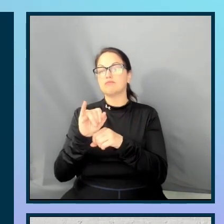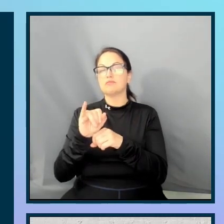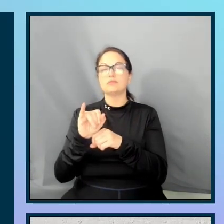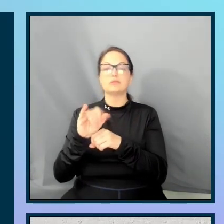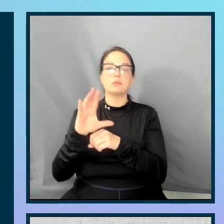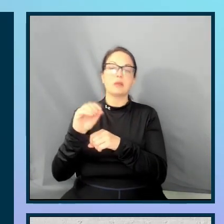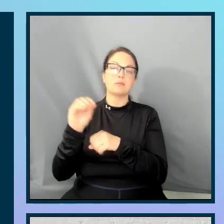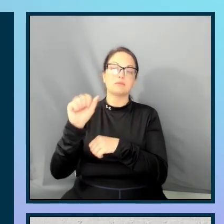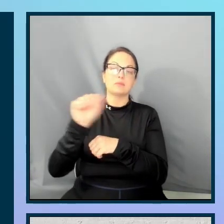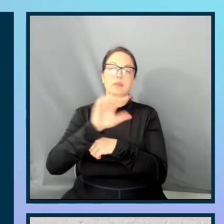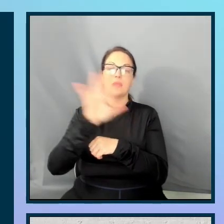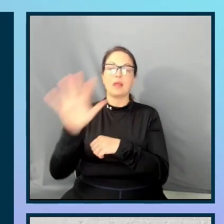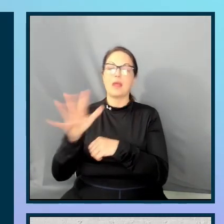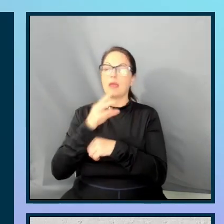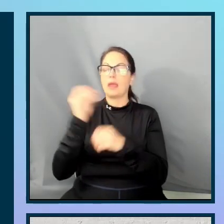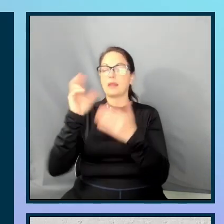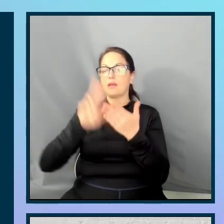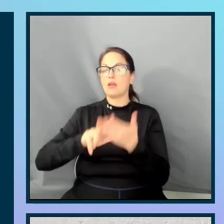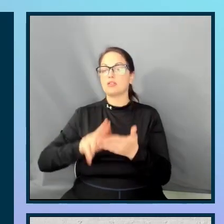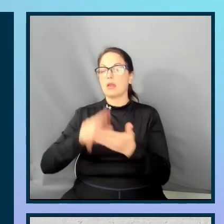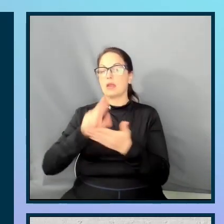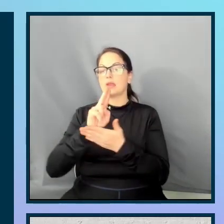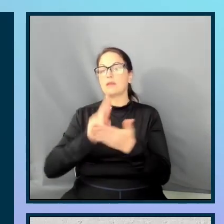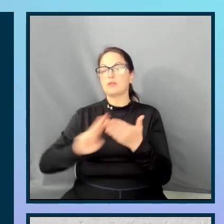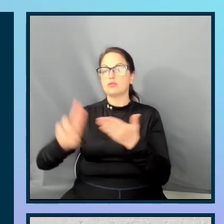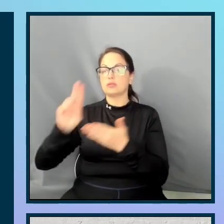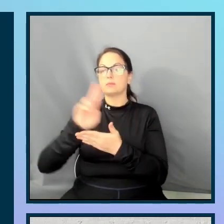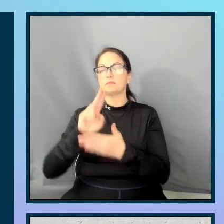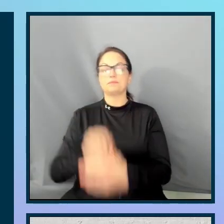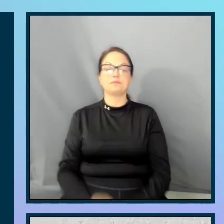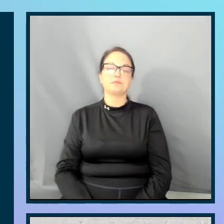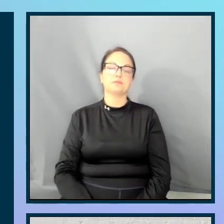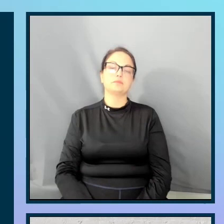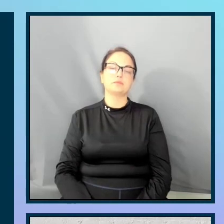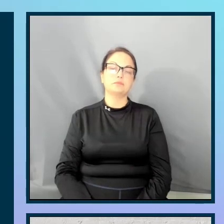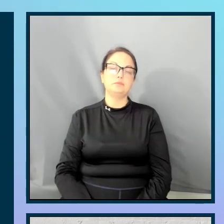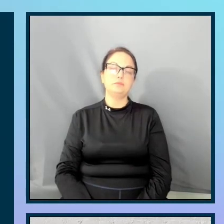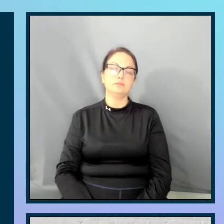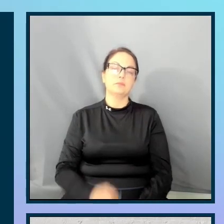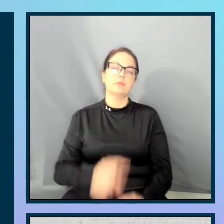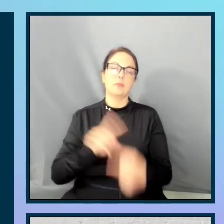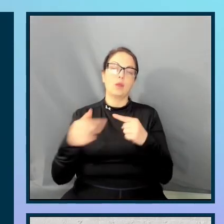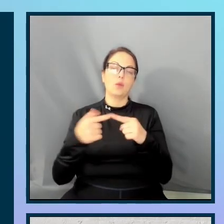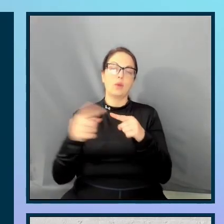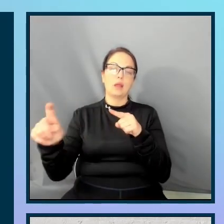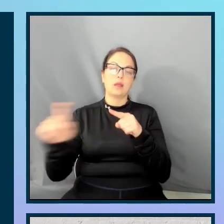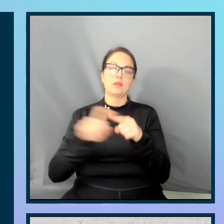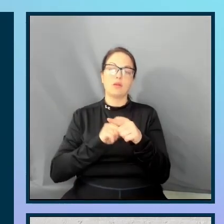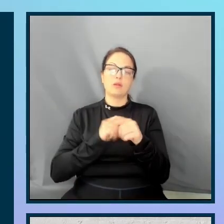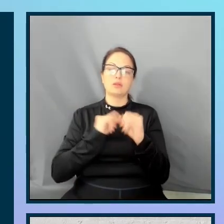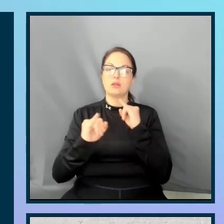and a contract at a university in the south. But when I got the call to come interview for LinkedIn,